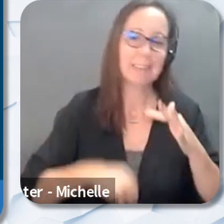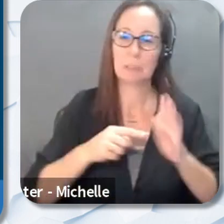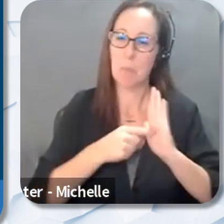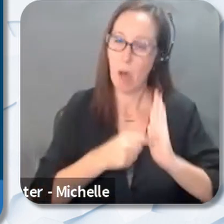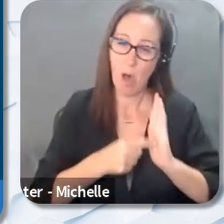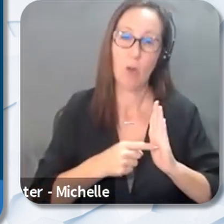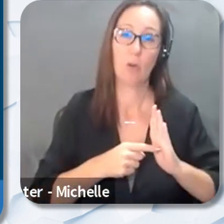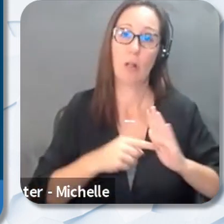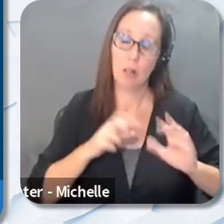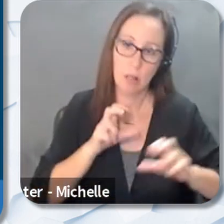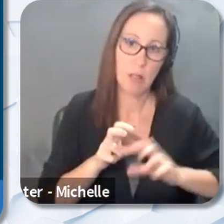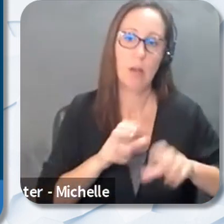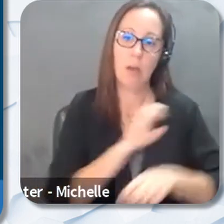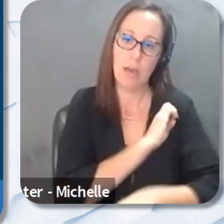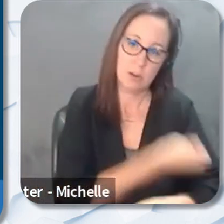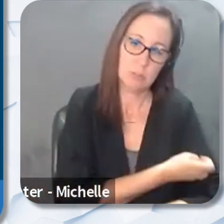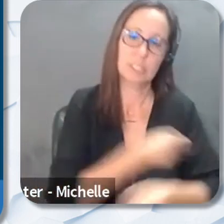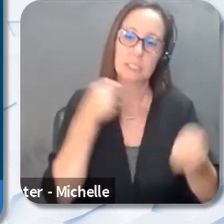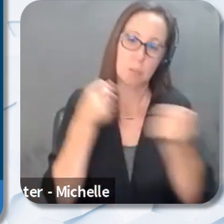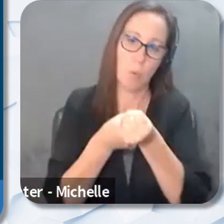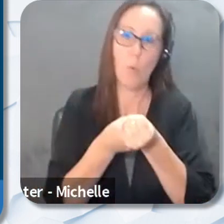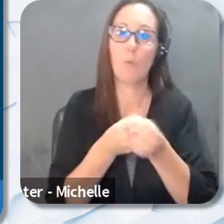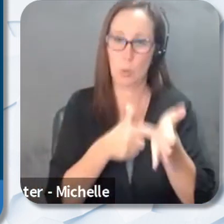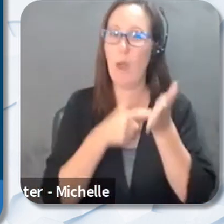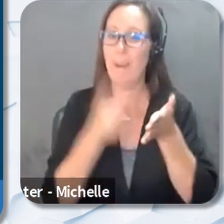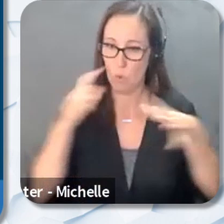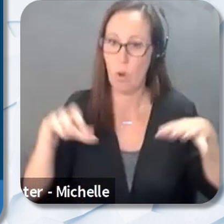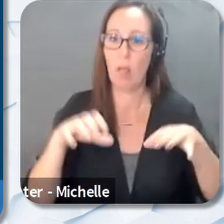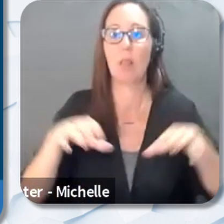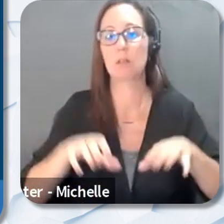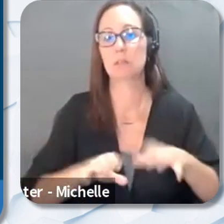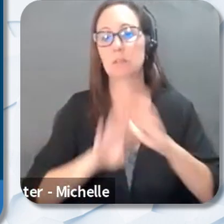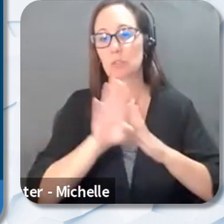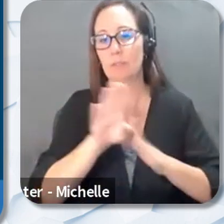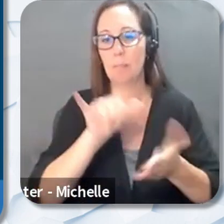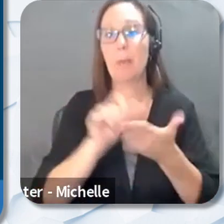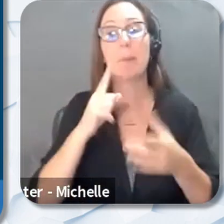have to have the energy and the support to do it. But it was really coursework and then the